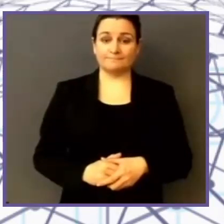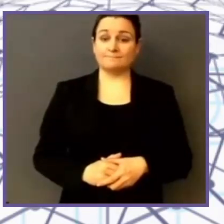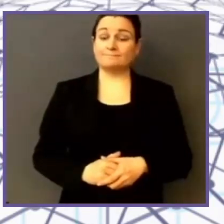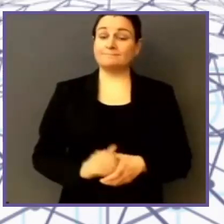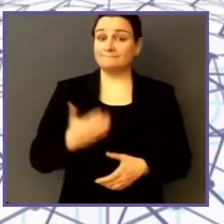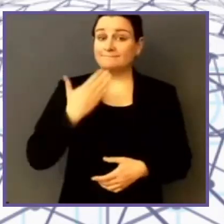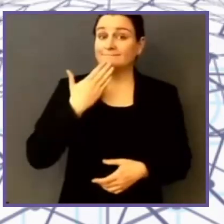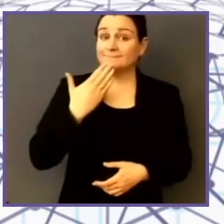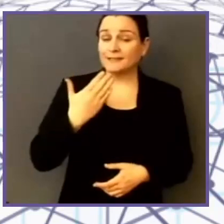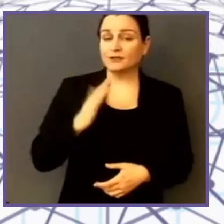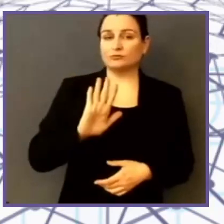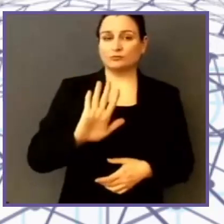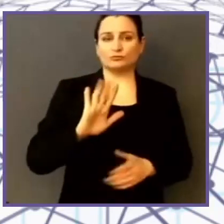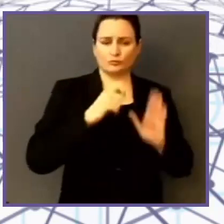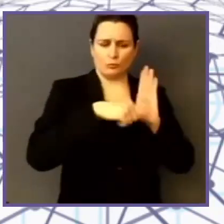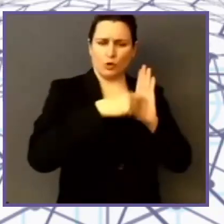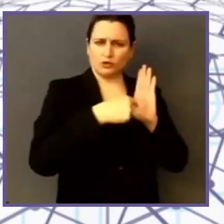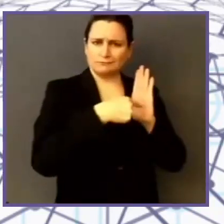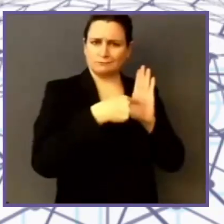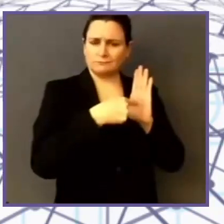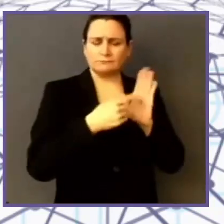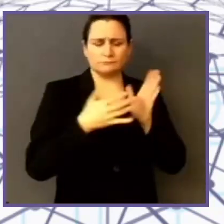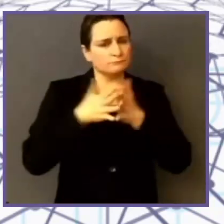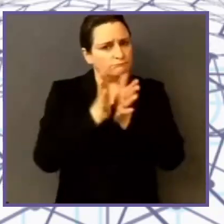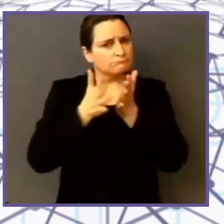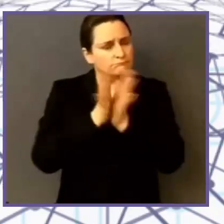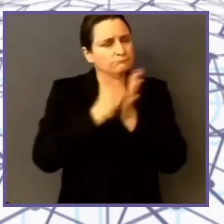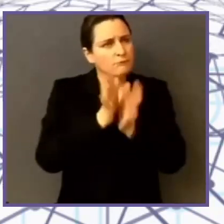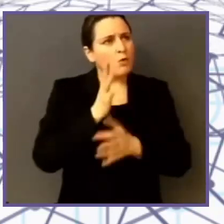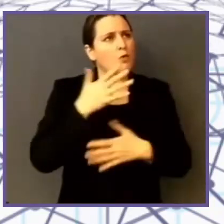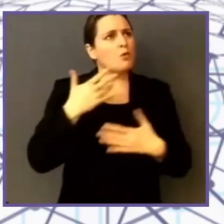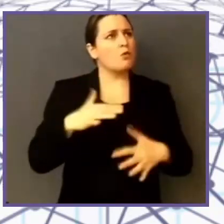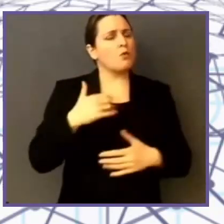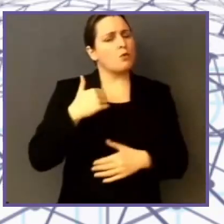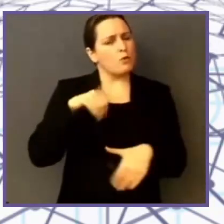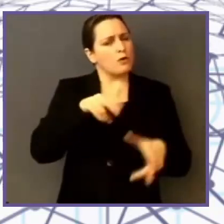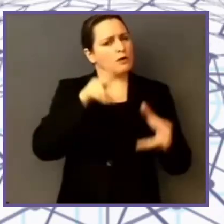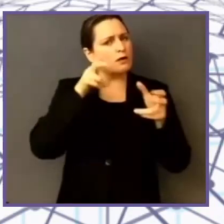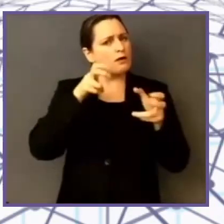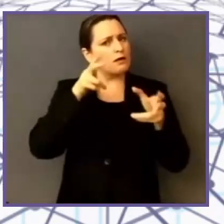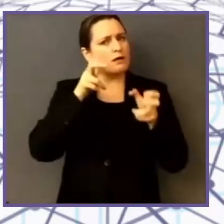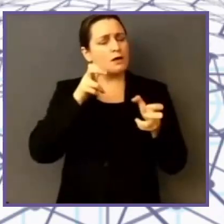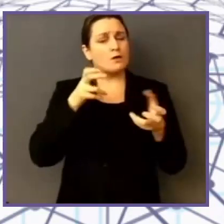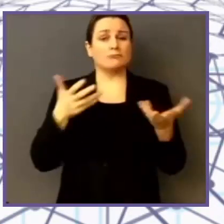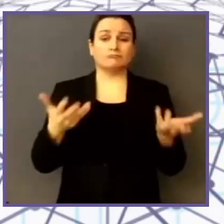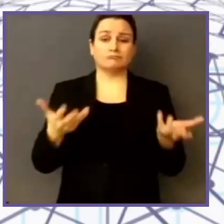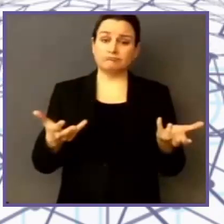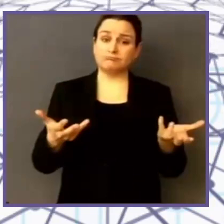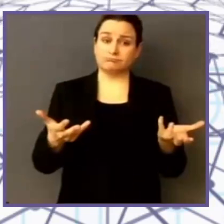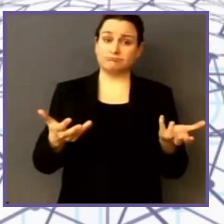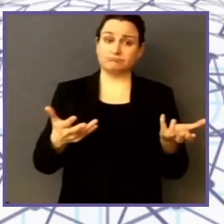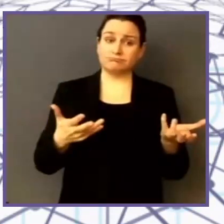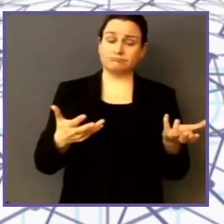And also, I guess it sort of demonstrate that demonstrates the amount and the breadth of